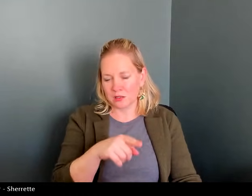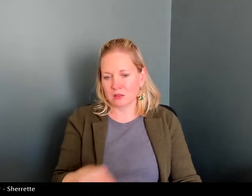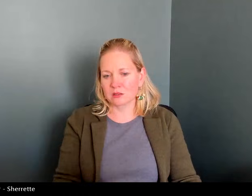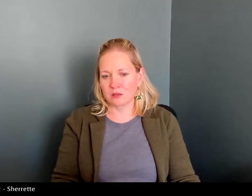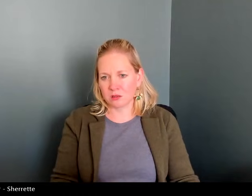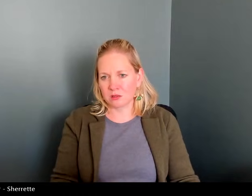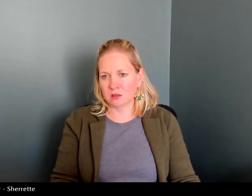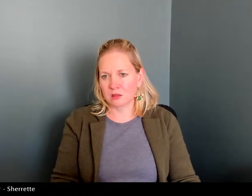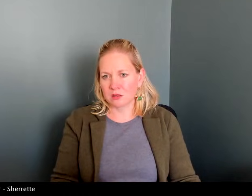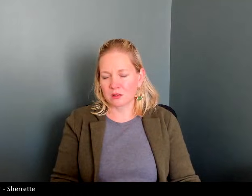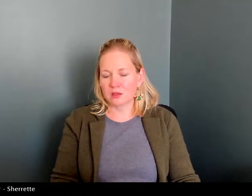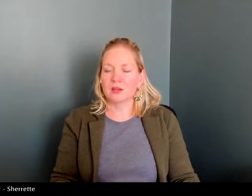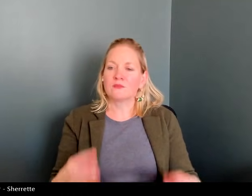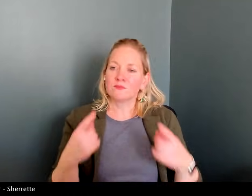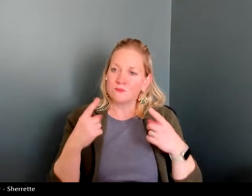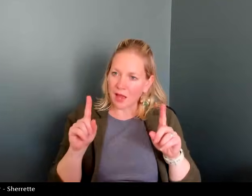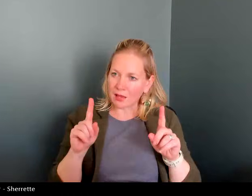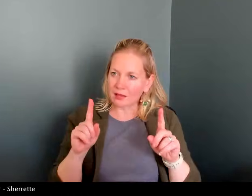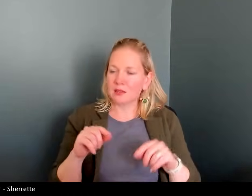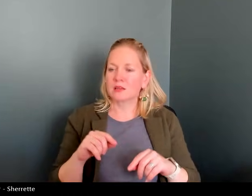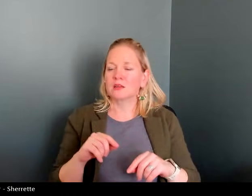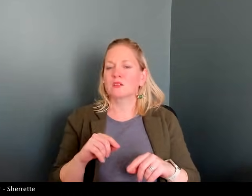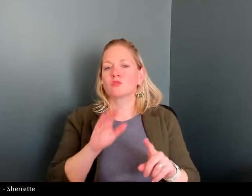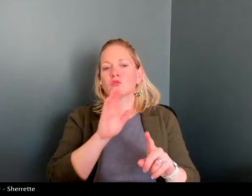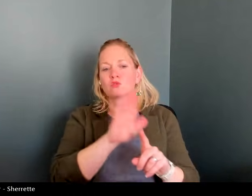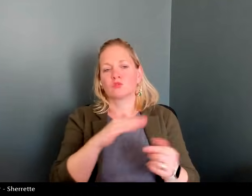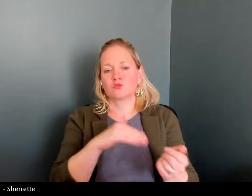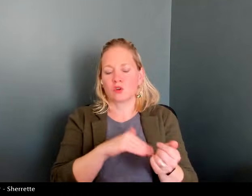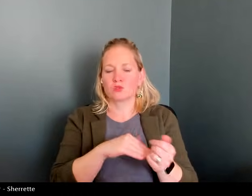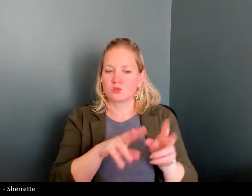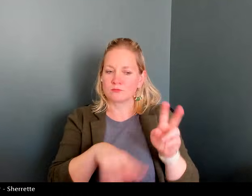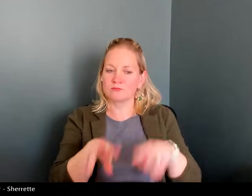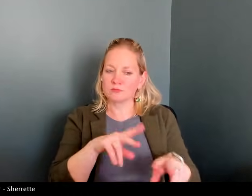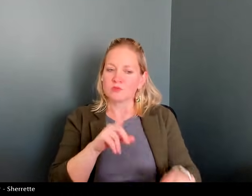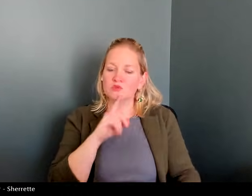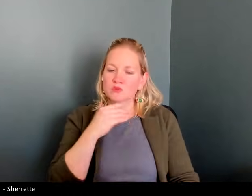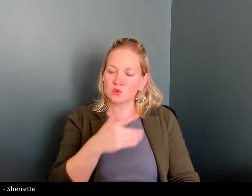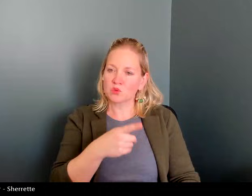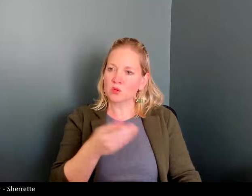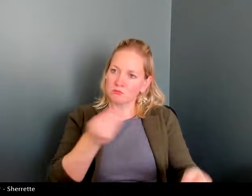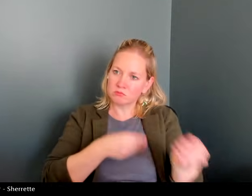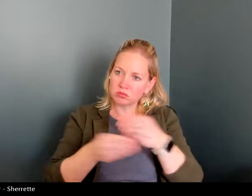Finally, her doctor realized that she was receiving a lot of blood transfusions.